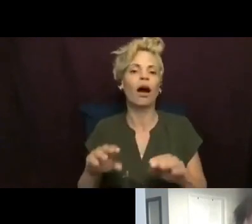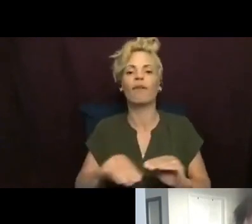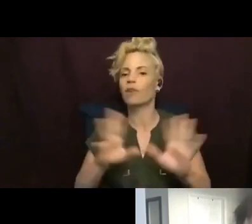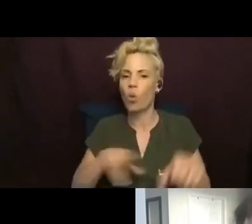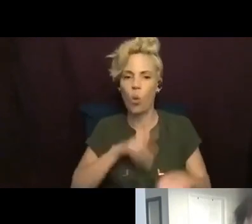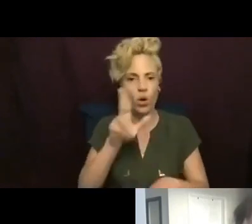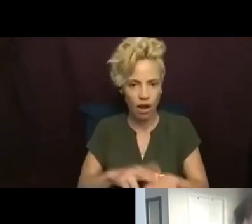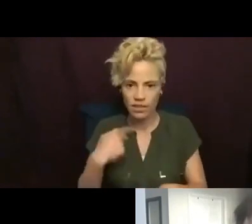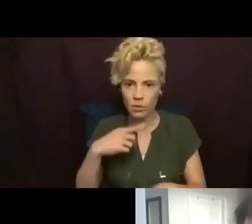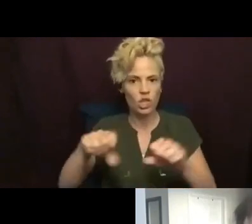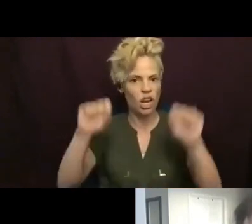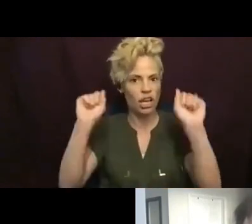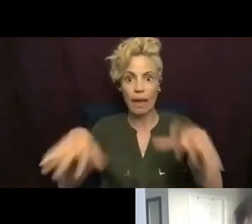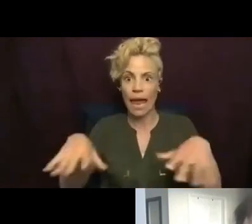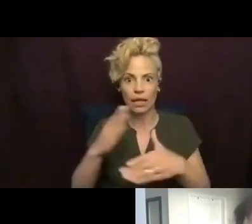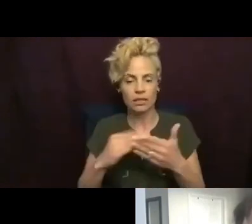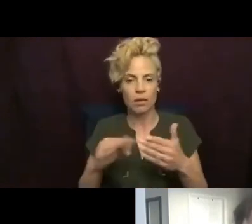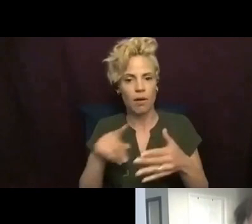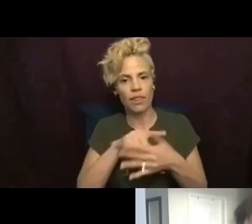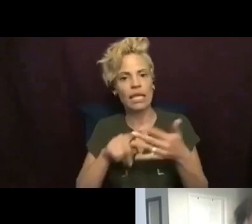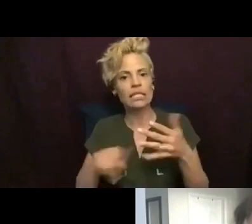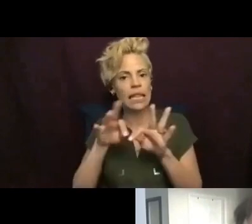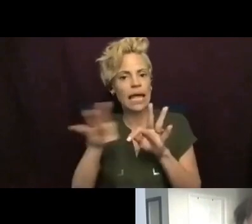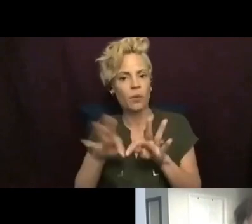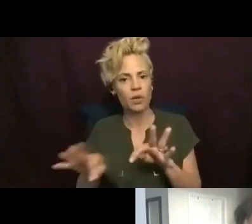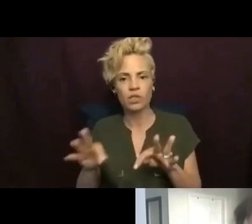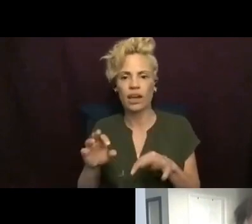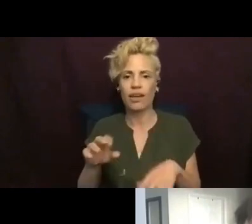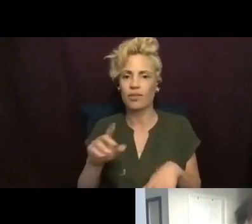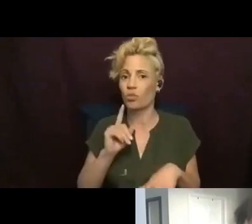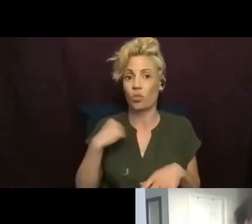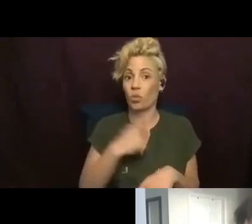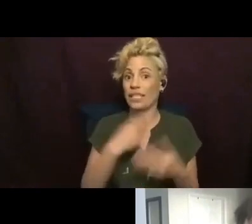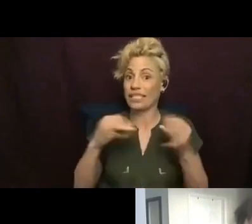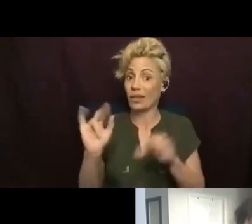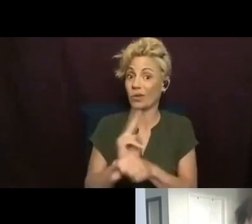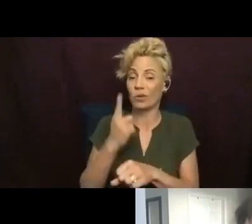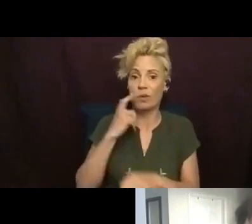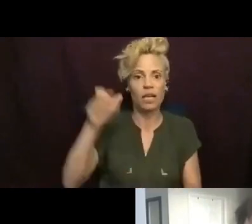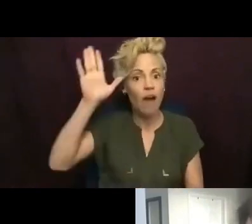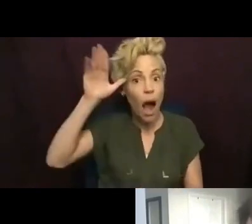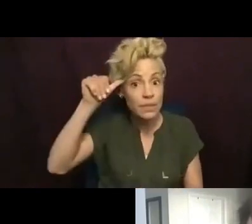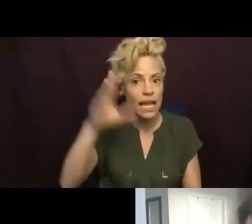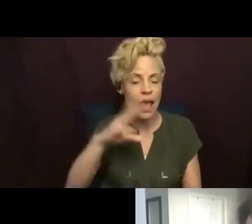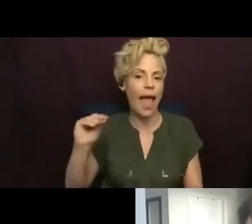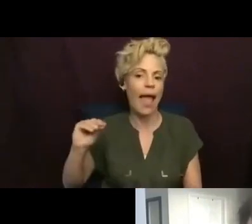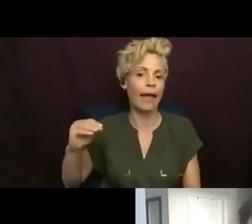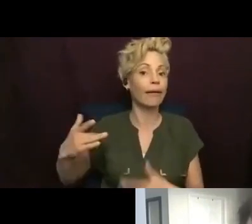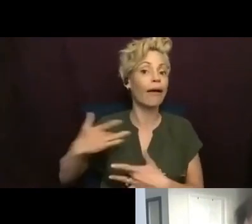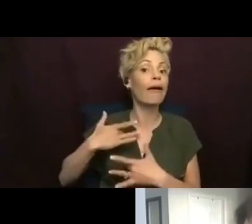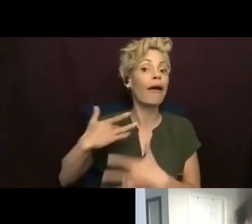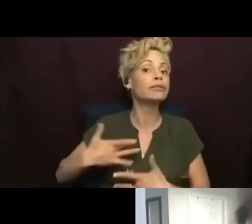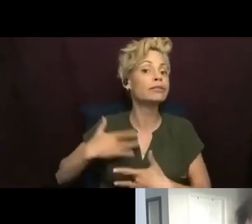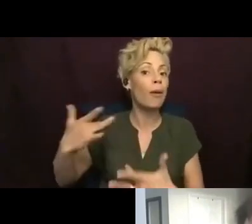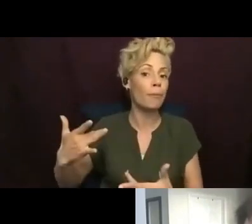and it's really just custom and obstinacy that's behind us continuing to use such things.